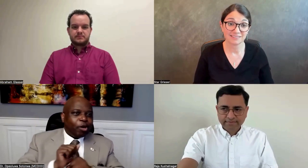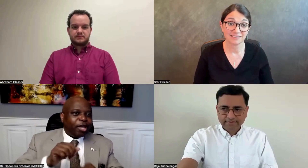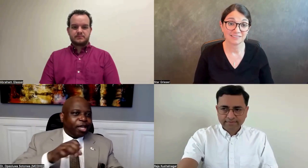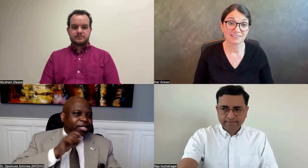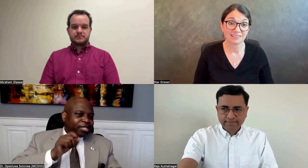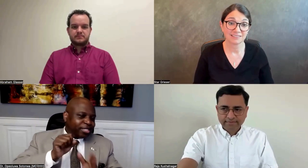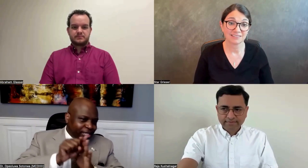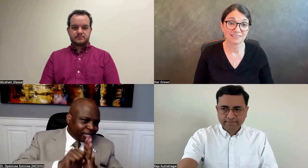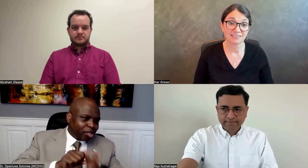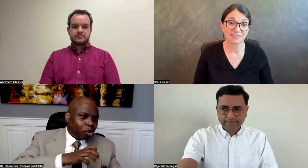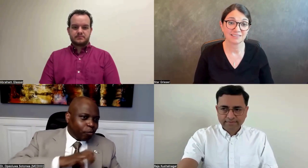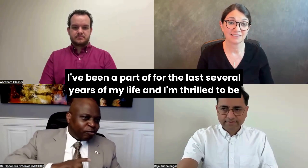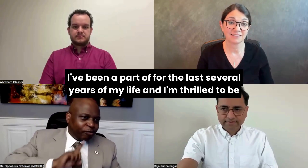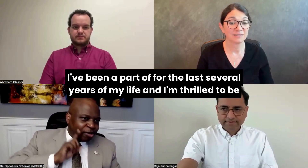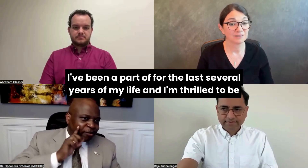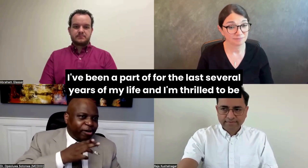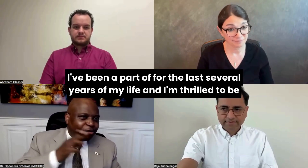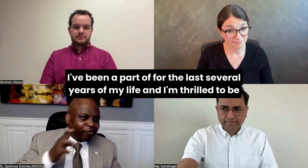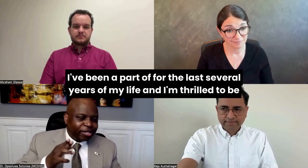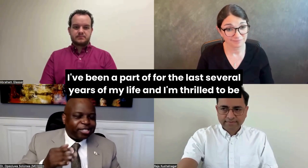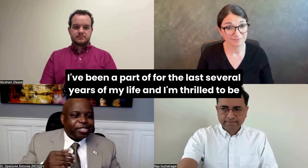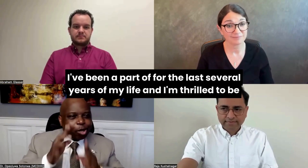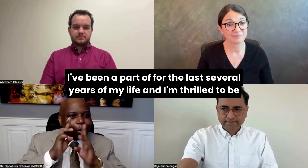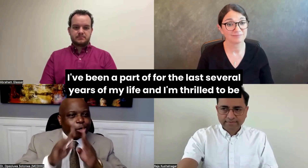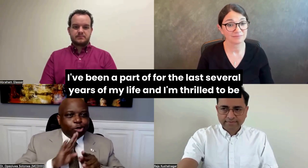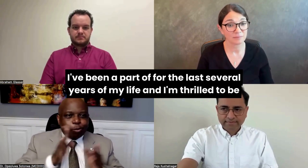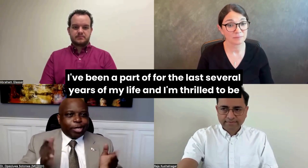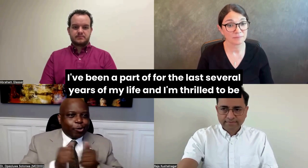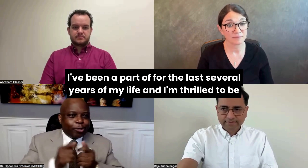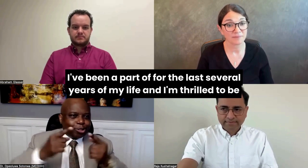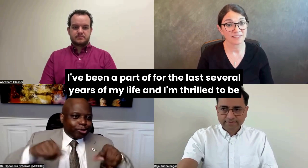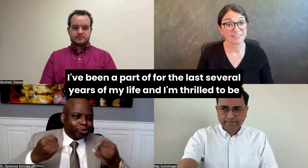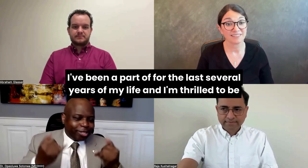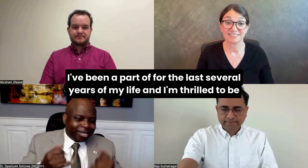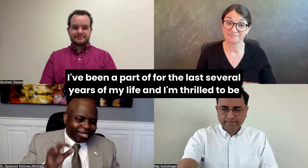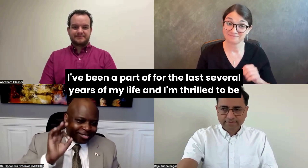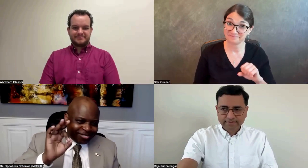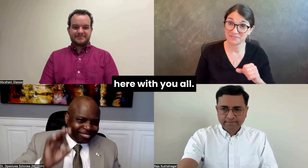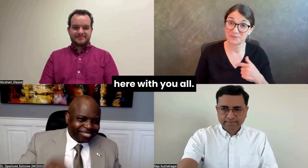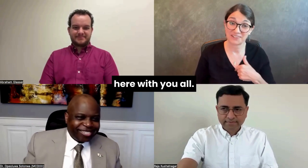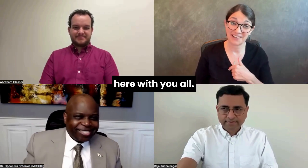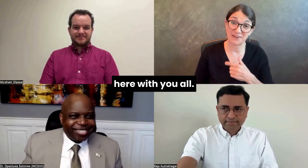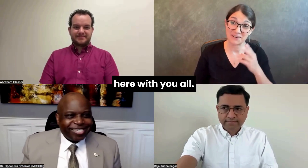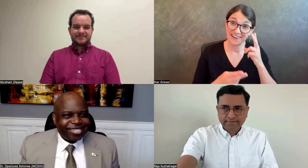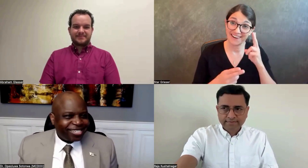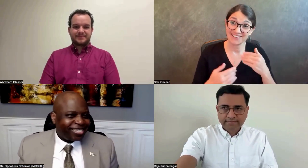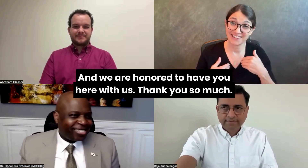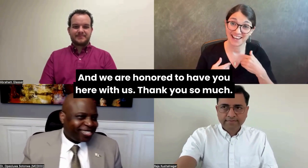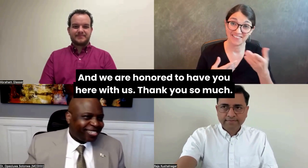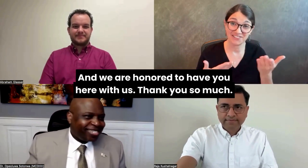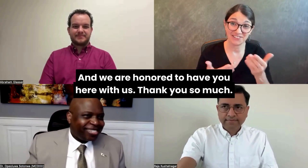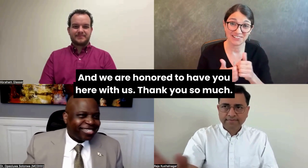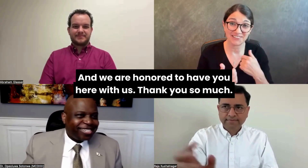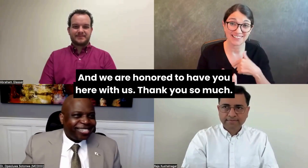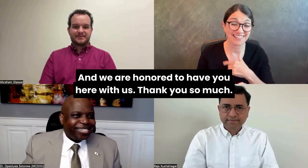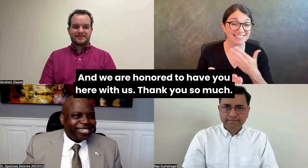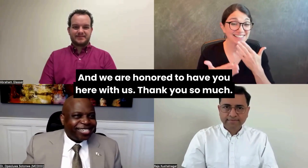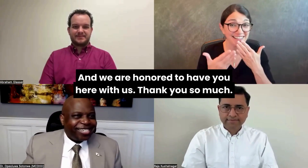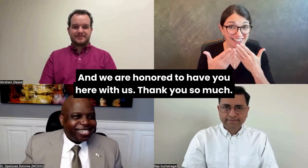I've been a part of for the last several years of my life and I'm thrilled to be here with you all. And we are honored to have you here with us. Thank you so much.